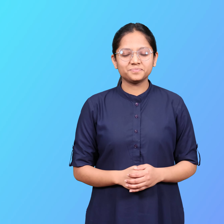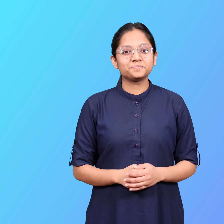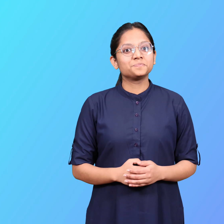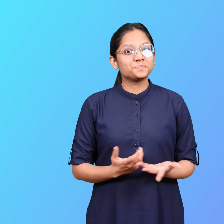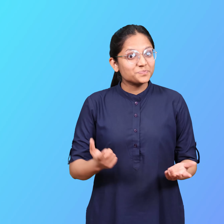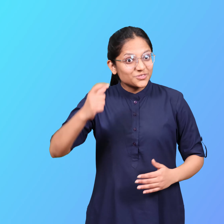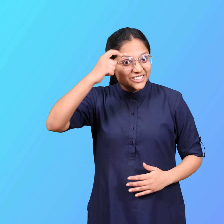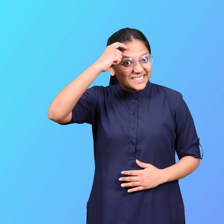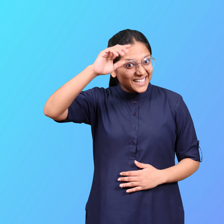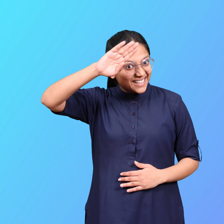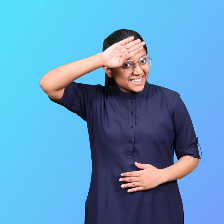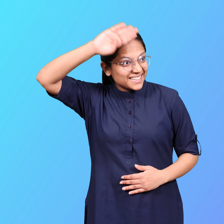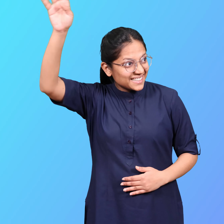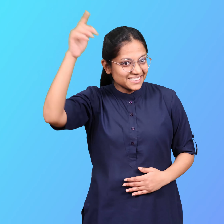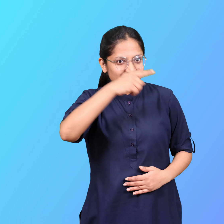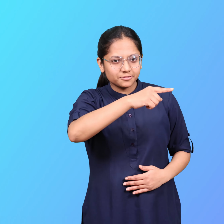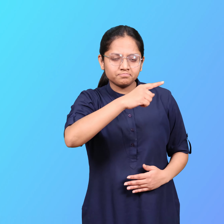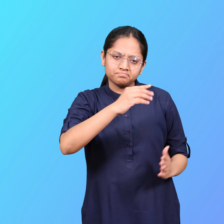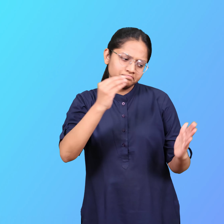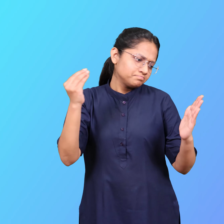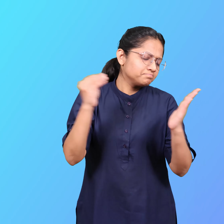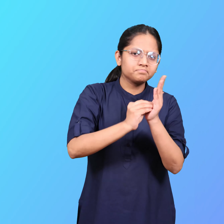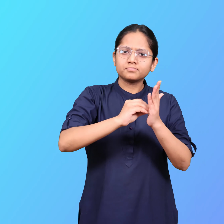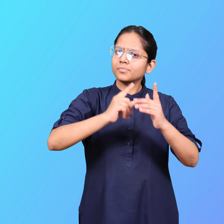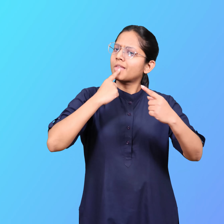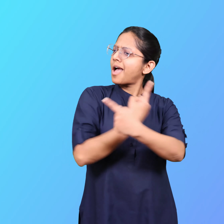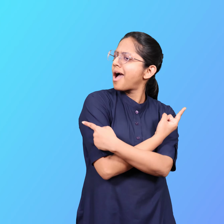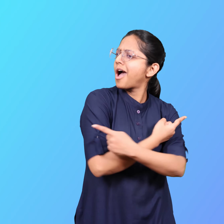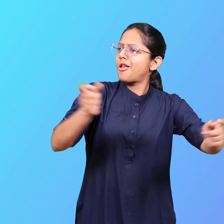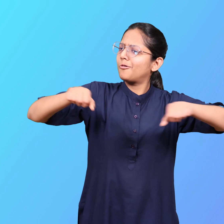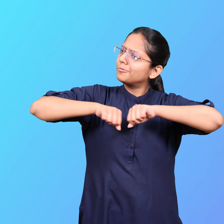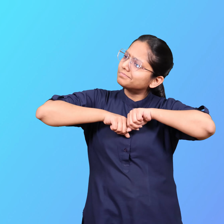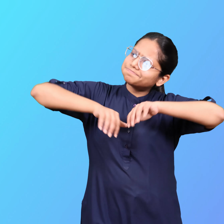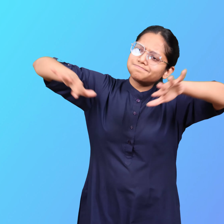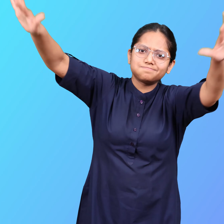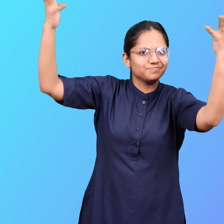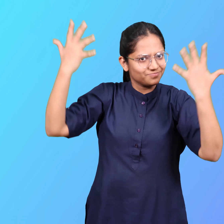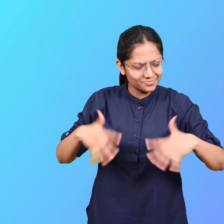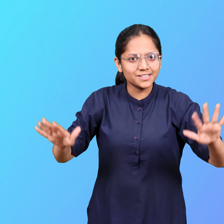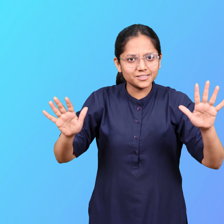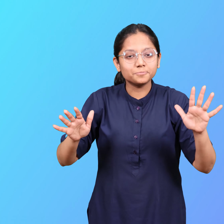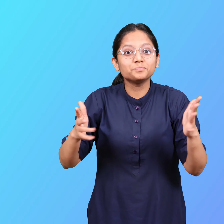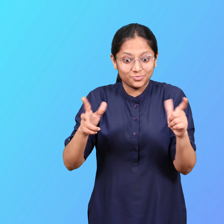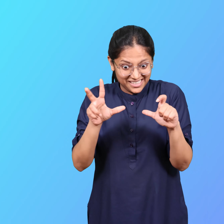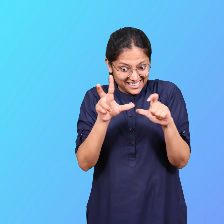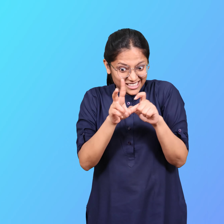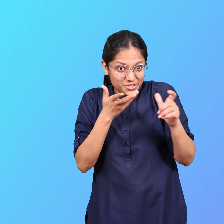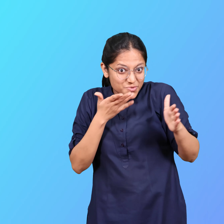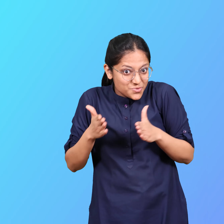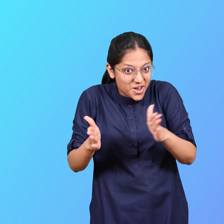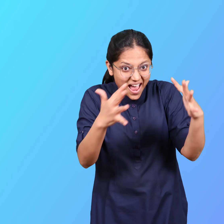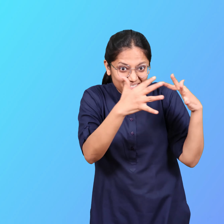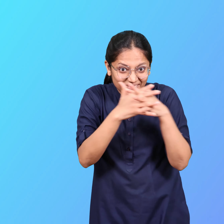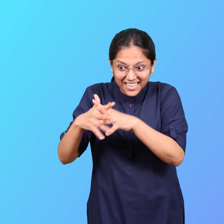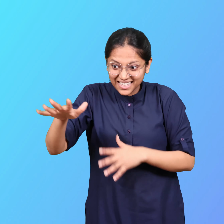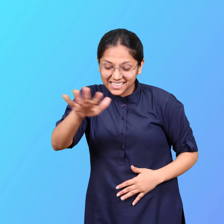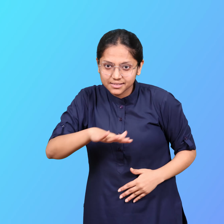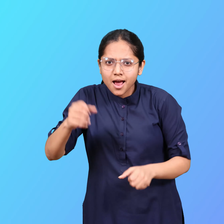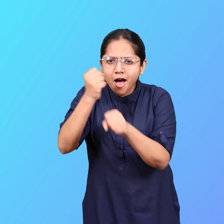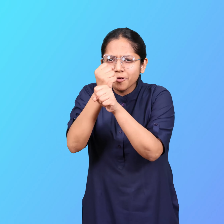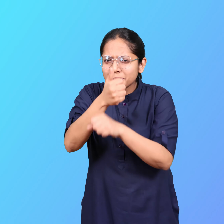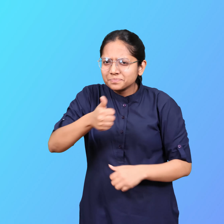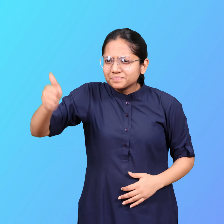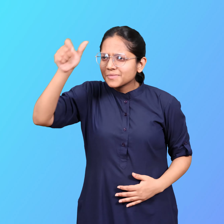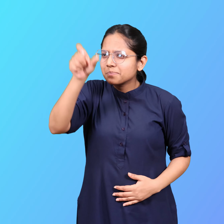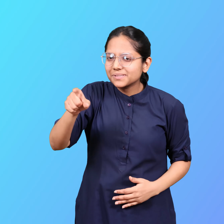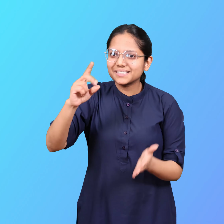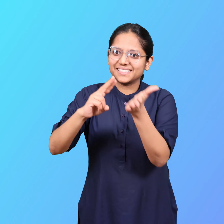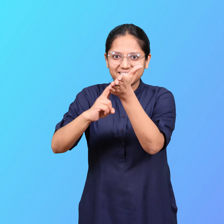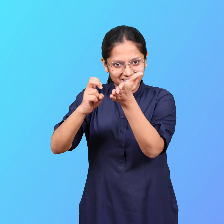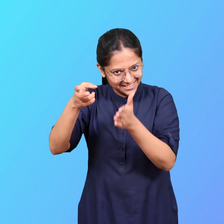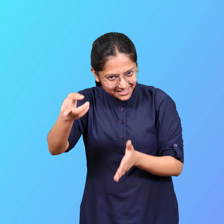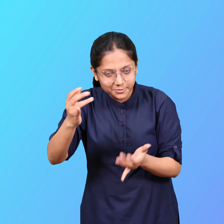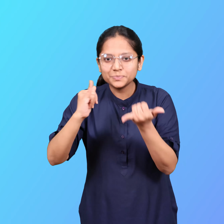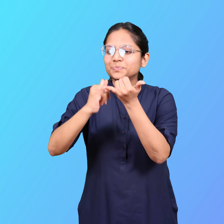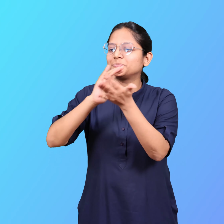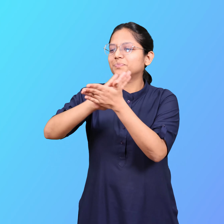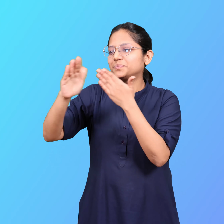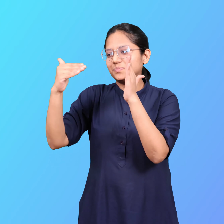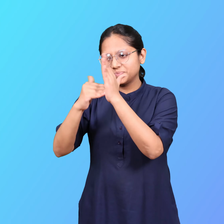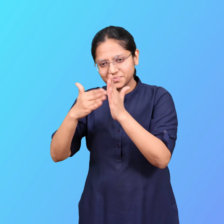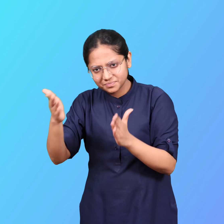So Tattenai the governor of the area west of the Euphrates River, Shethar Bozenai and the men with them obeyed King Darius’ order.